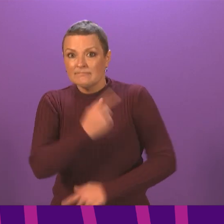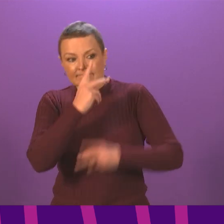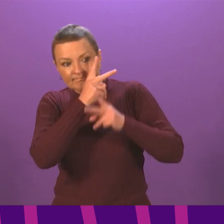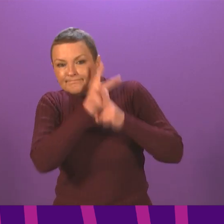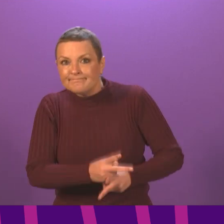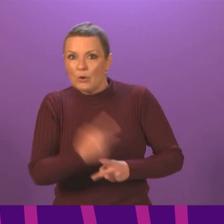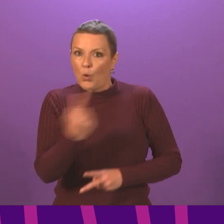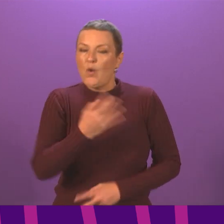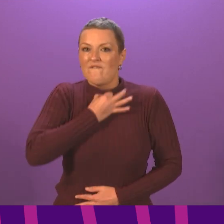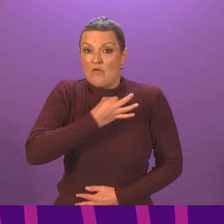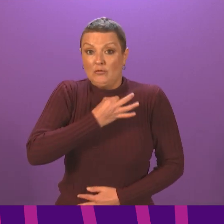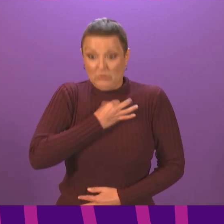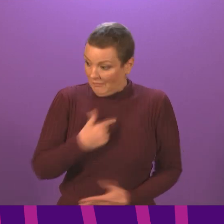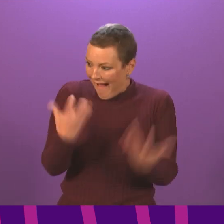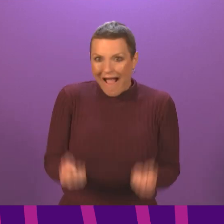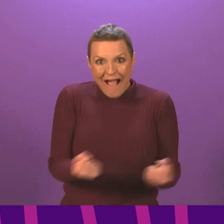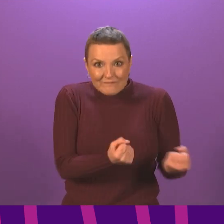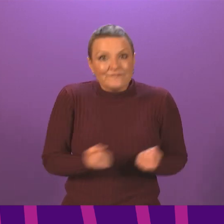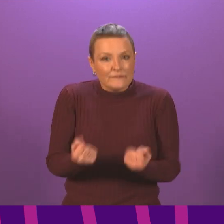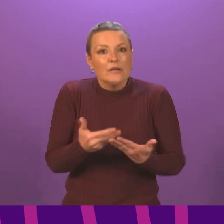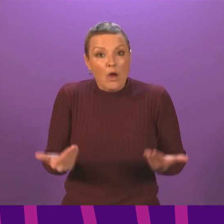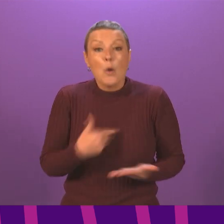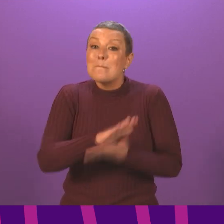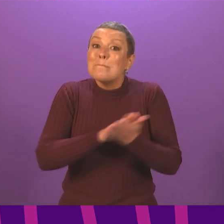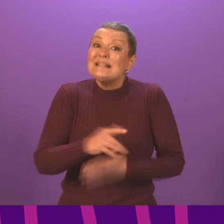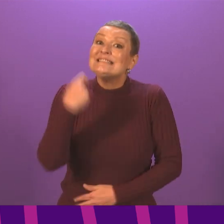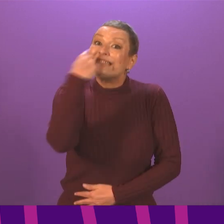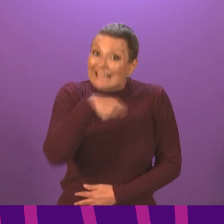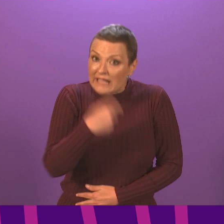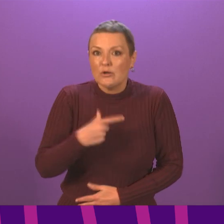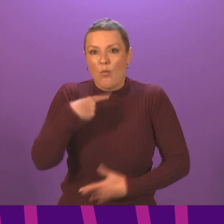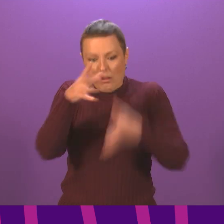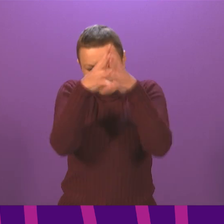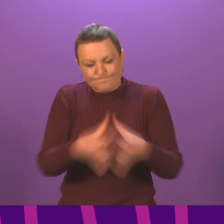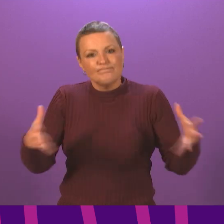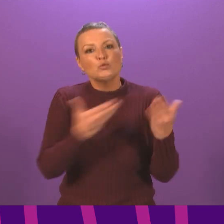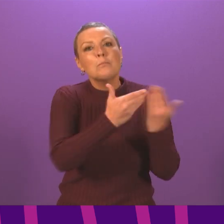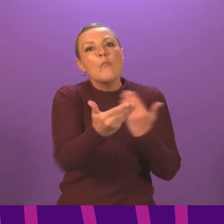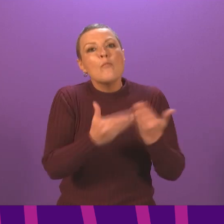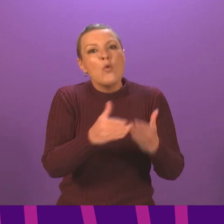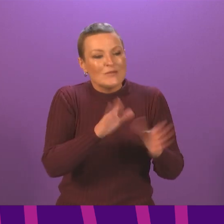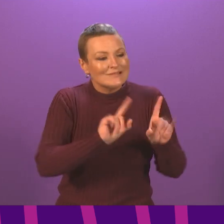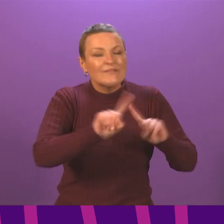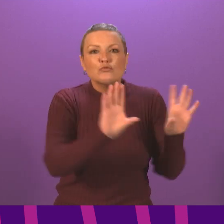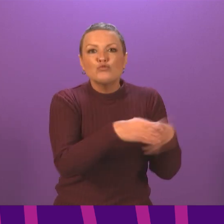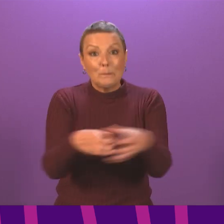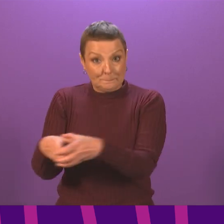the worst harm. We now have that increased capacity and we will extend testing to many more people.